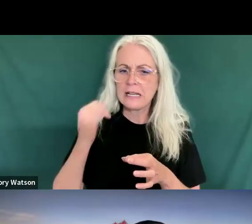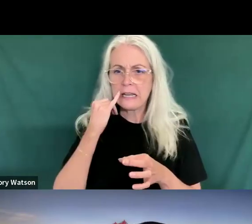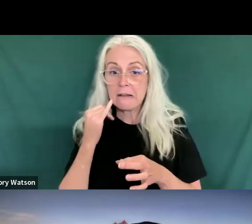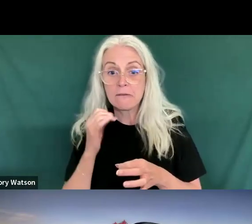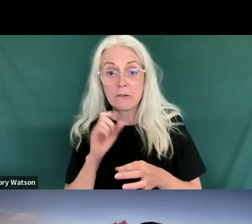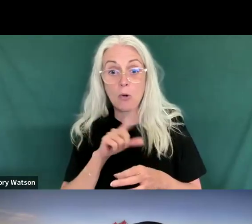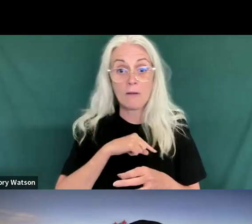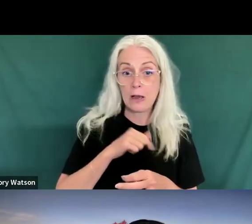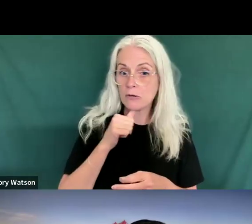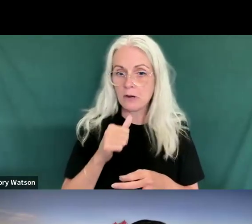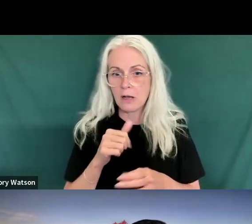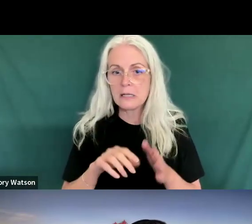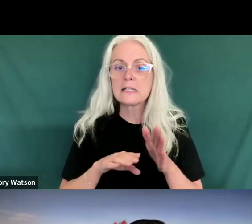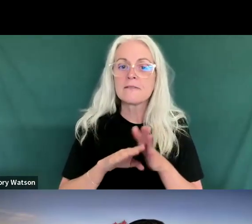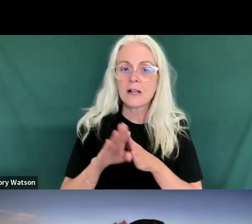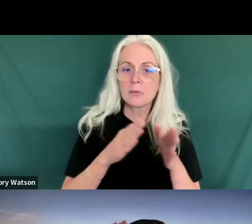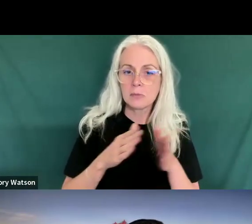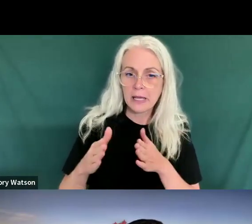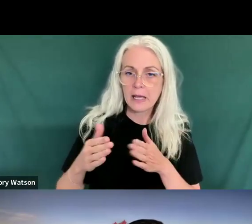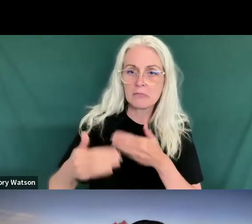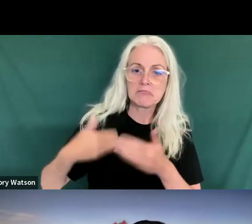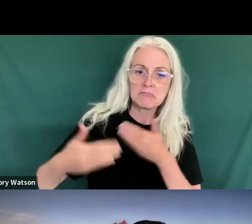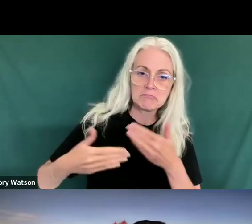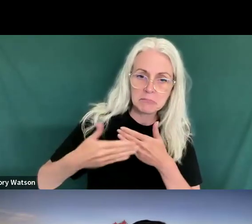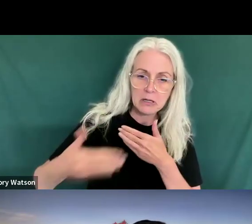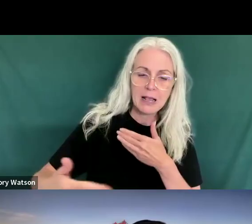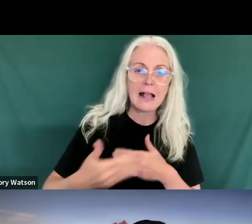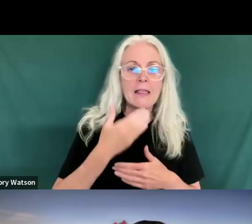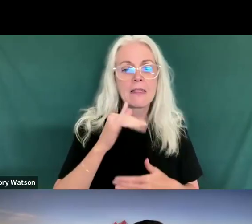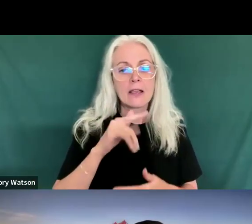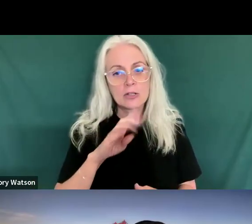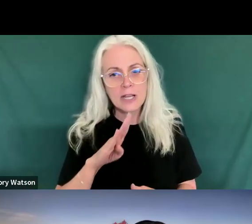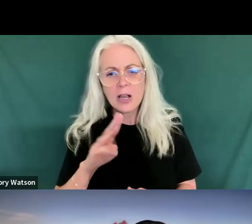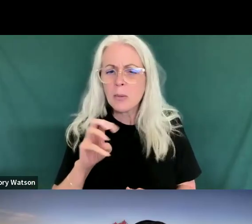develop the employment plan and go from there. Thank you, Jacob. And Mark, looks like you were